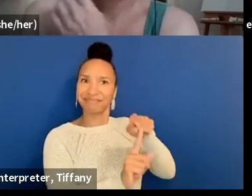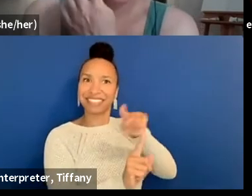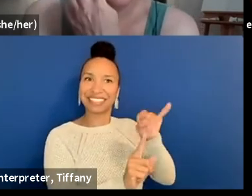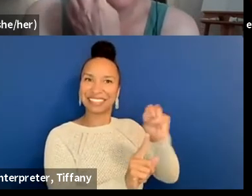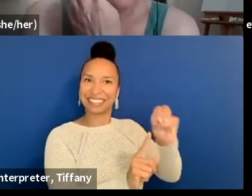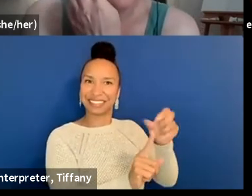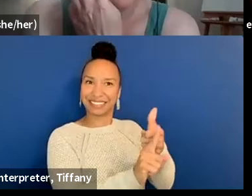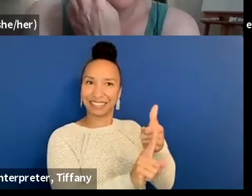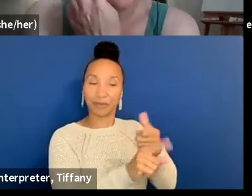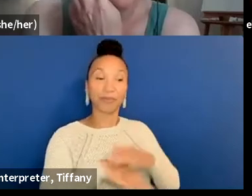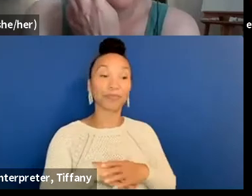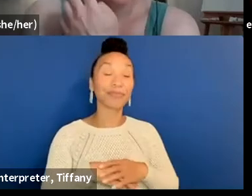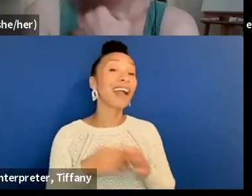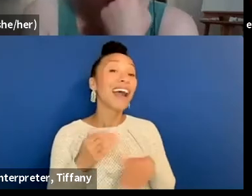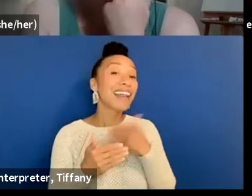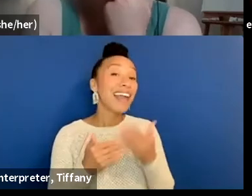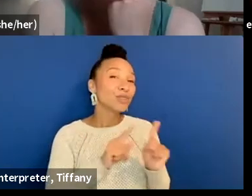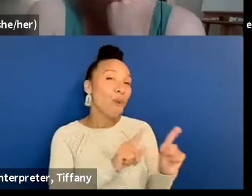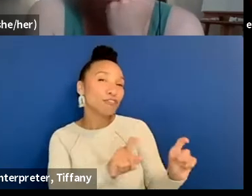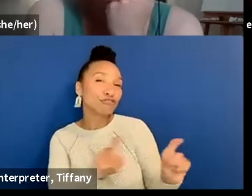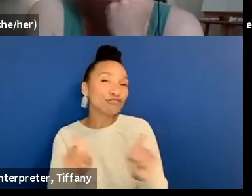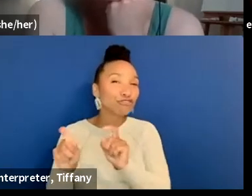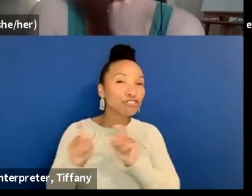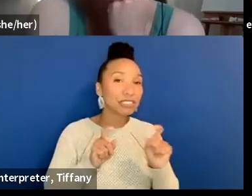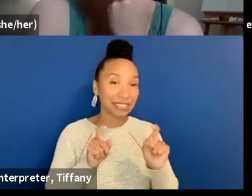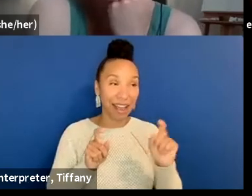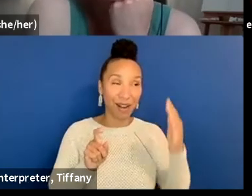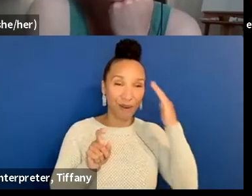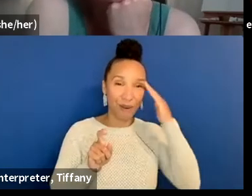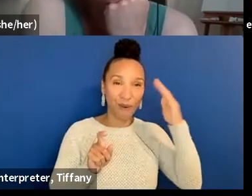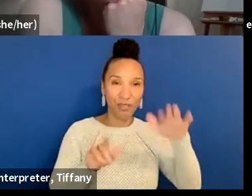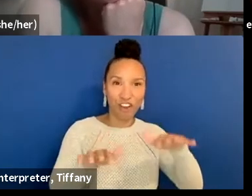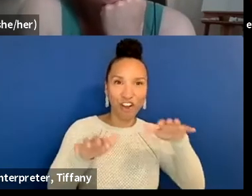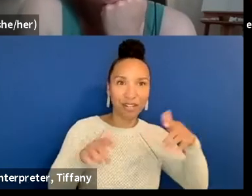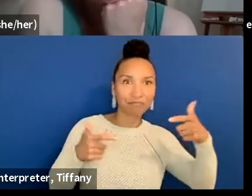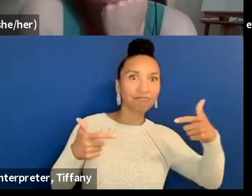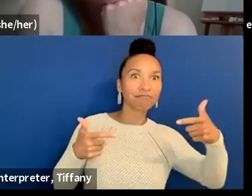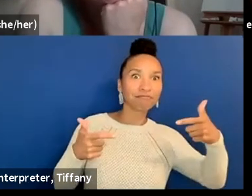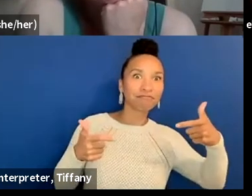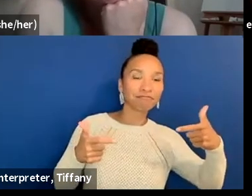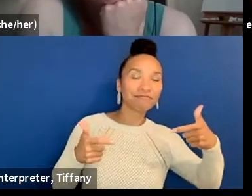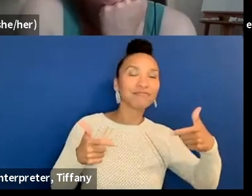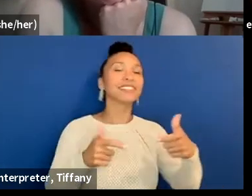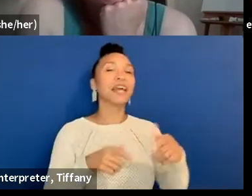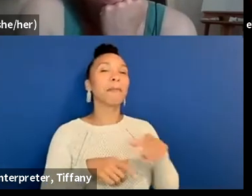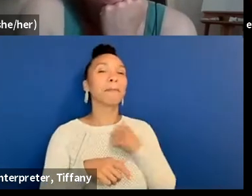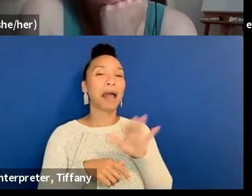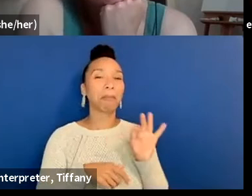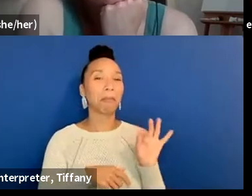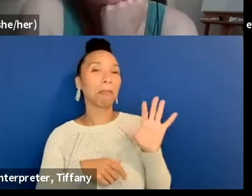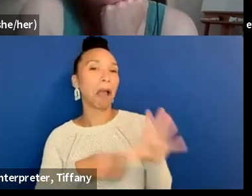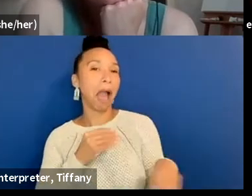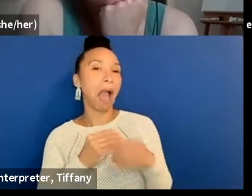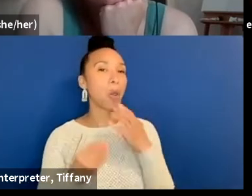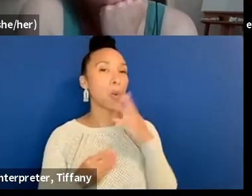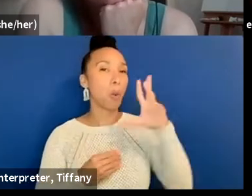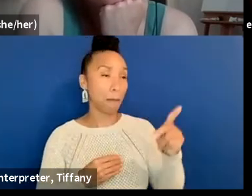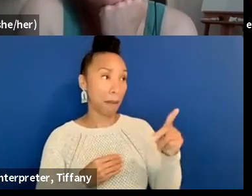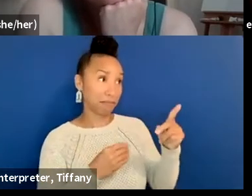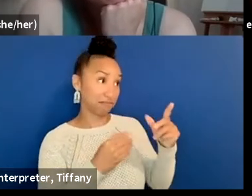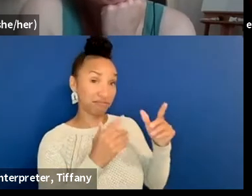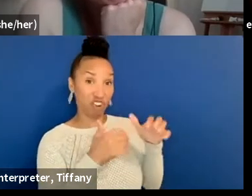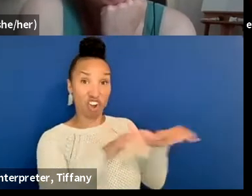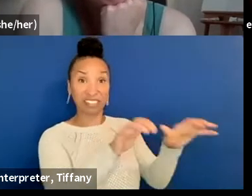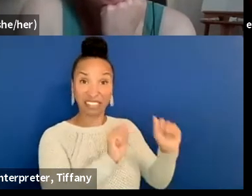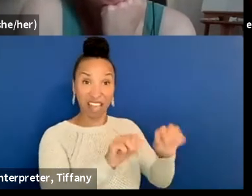Kirya Traber (she/her): going to ask a question to you all panelists and just a second about what interactions you've had with people who have opposition because there's really explicit invitation to reach out to you in the zoom which is great.